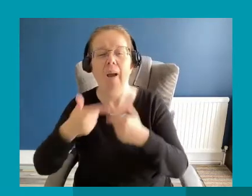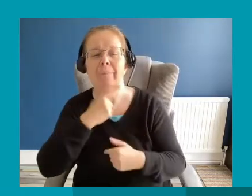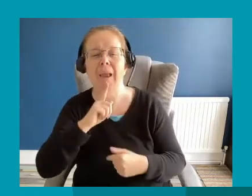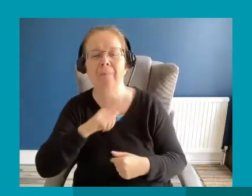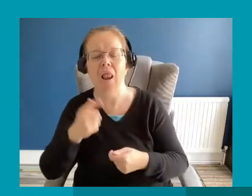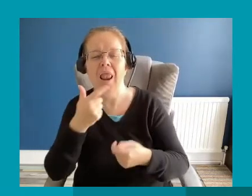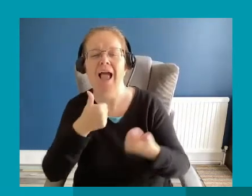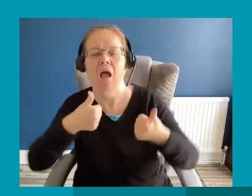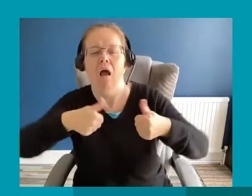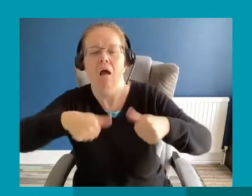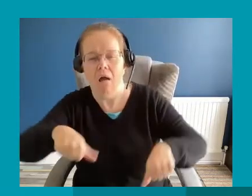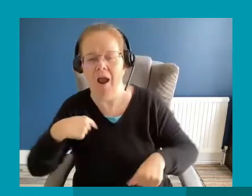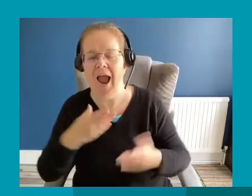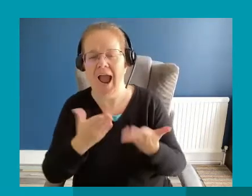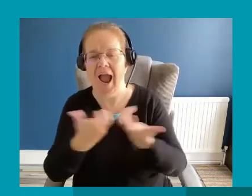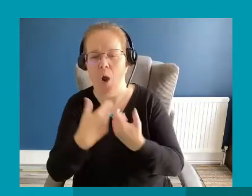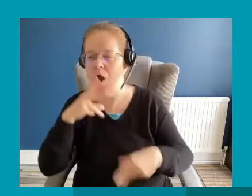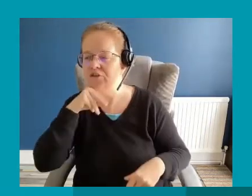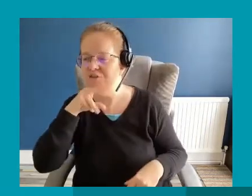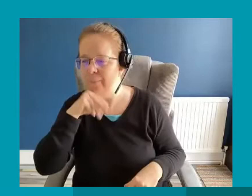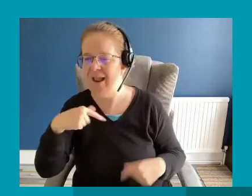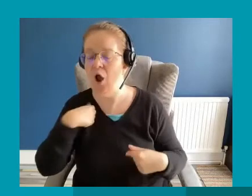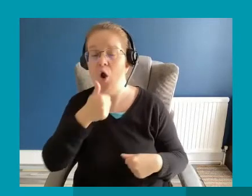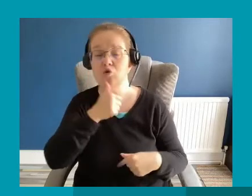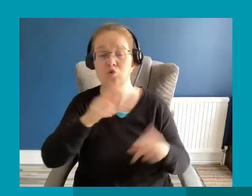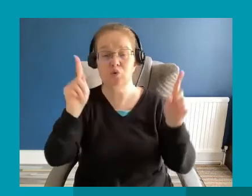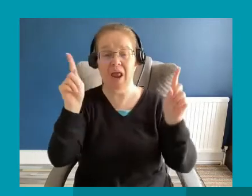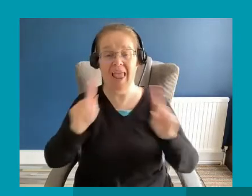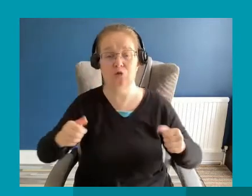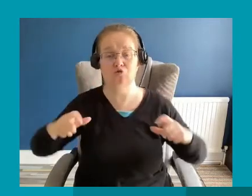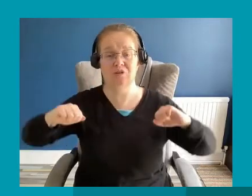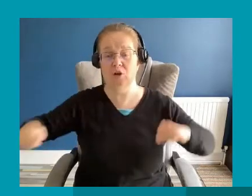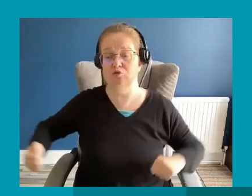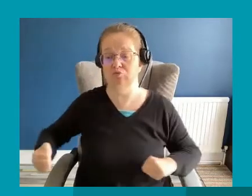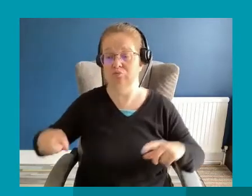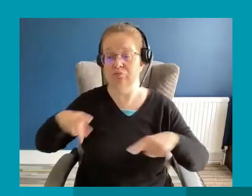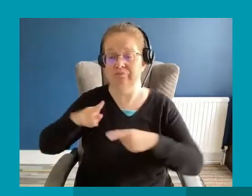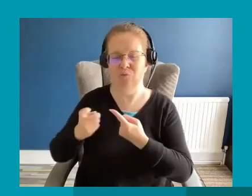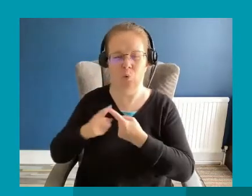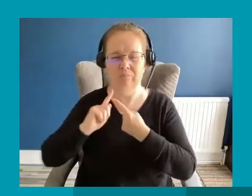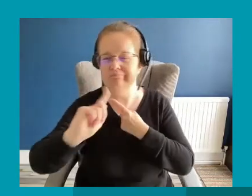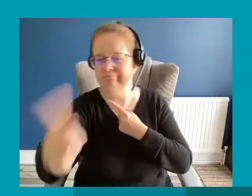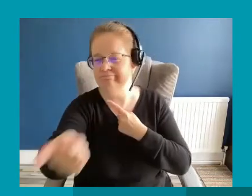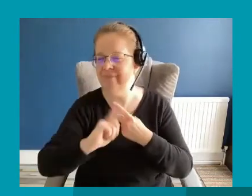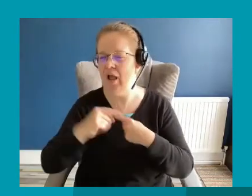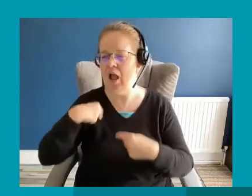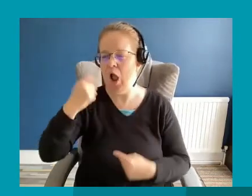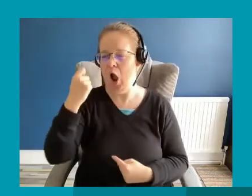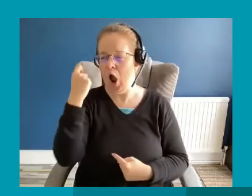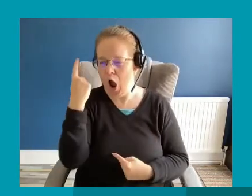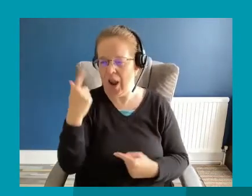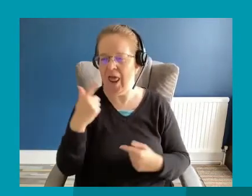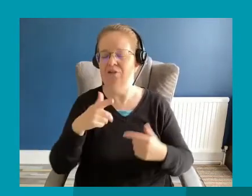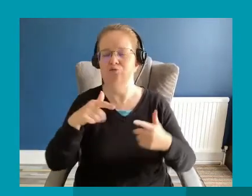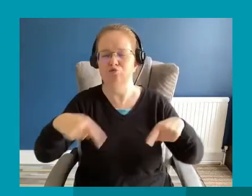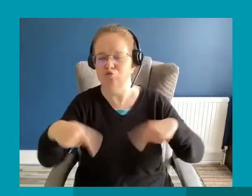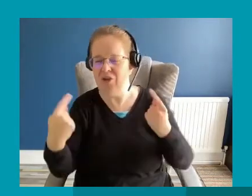People tuned into the way I speak, and I use an electric chair for long distance. I understand challenges or other space and